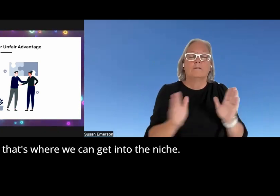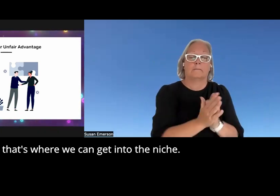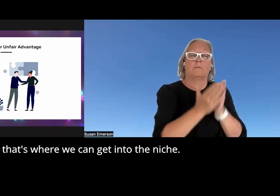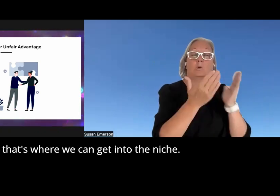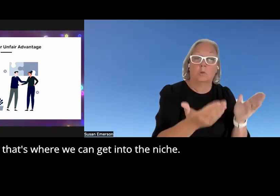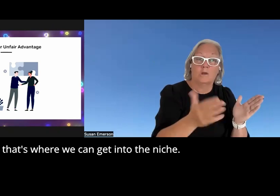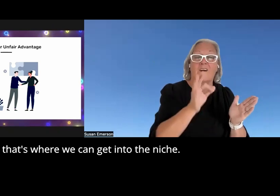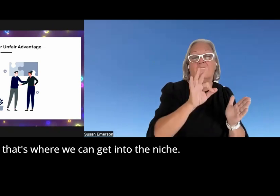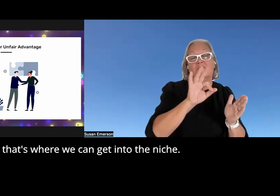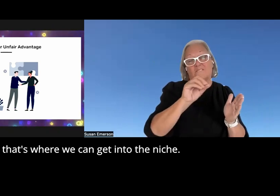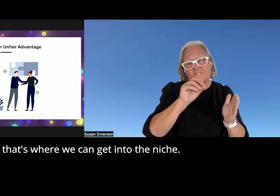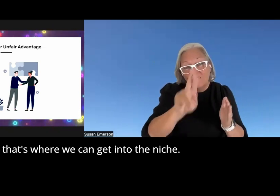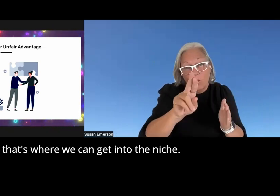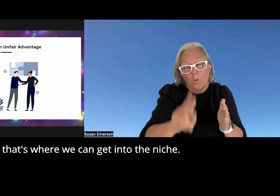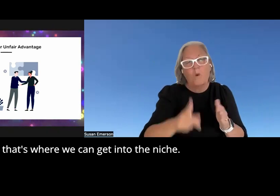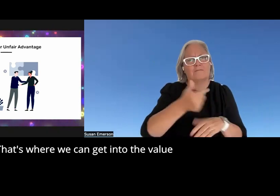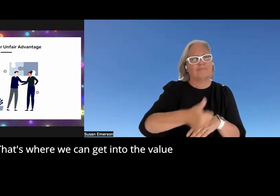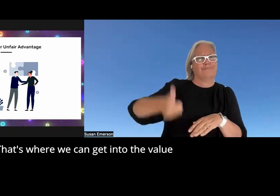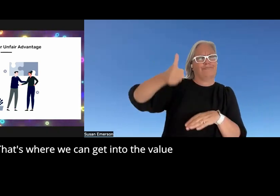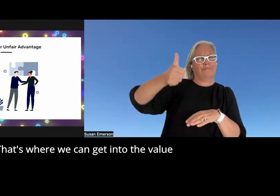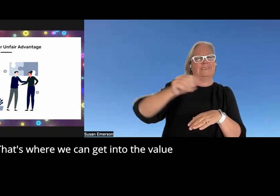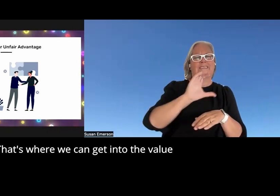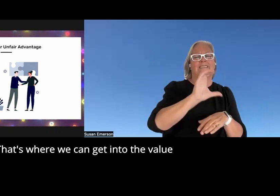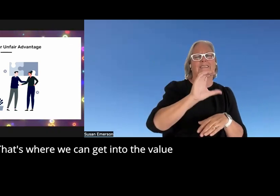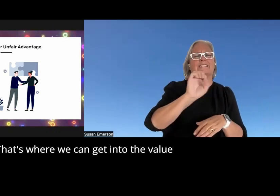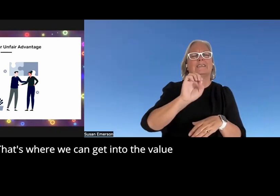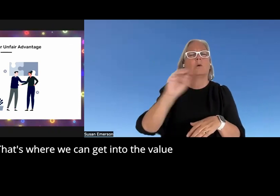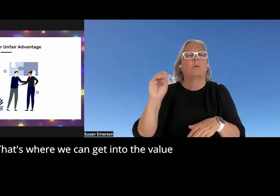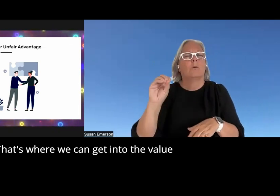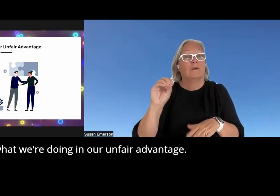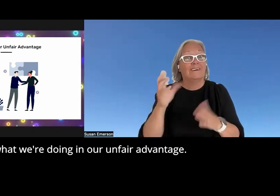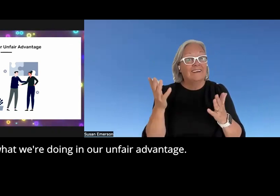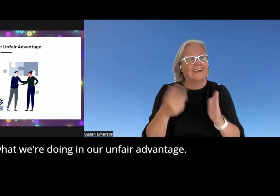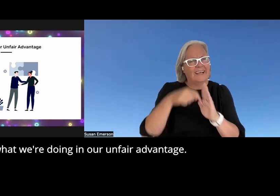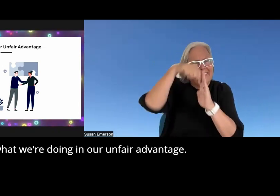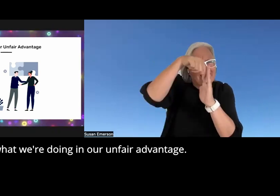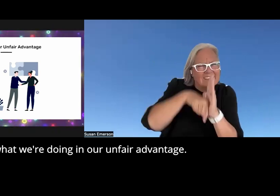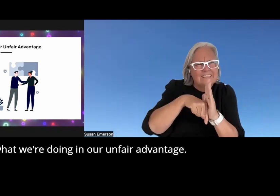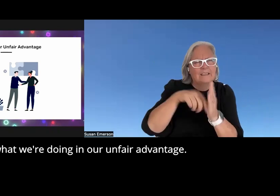where we can get into the niche that's where we can get into the value of what we're doing in our